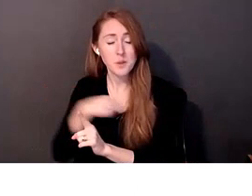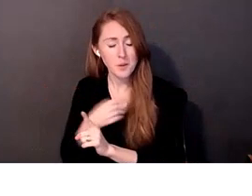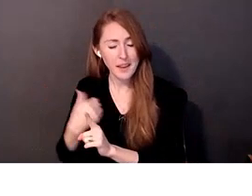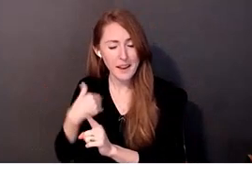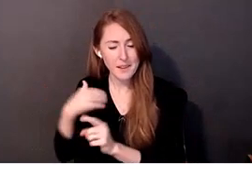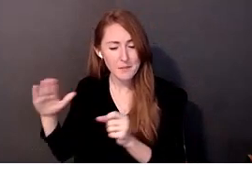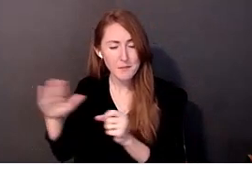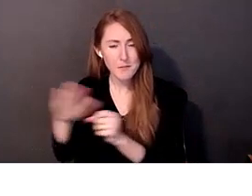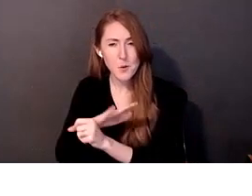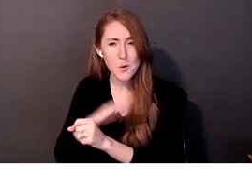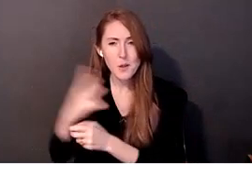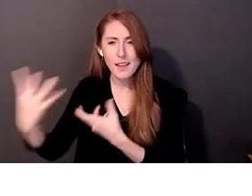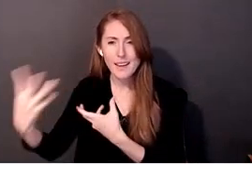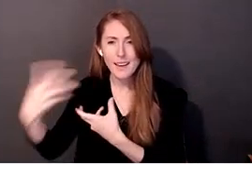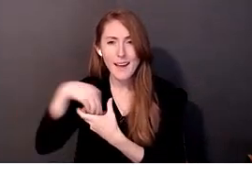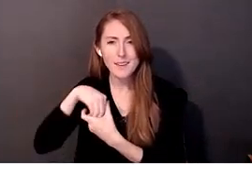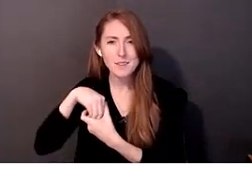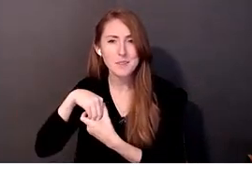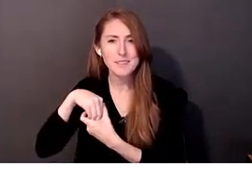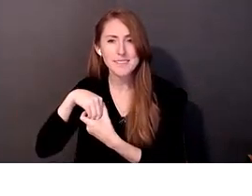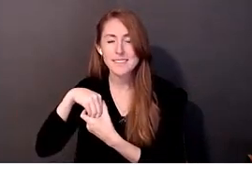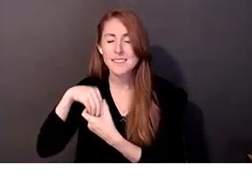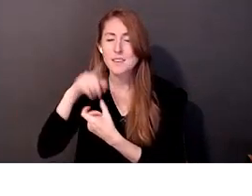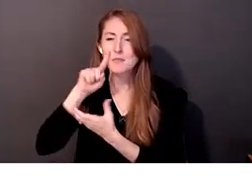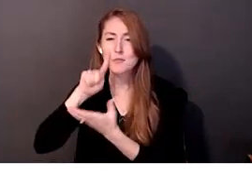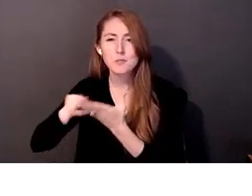Everyone was very engaged.